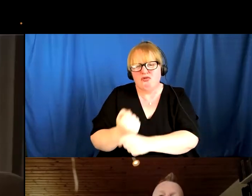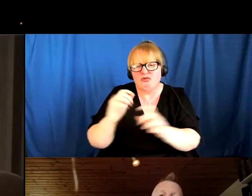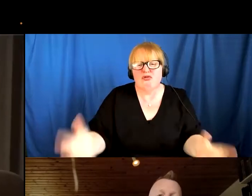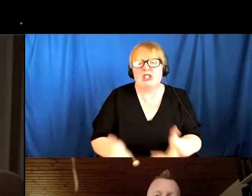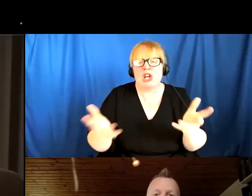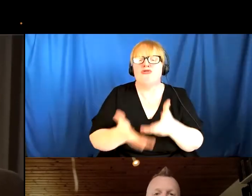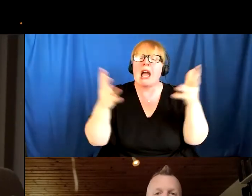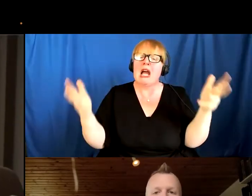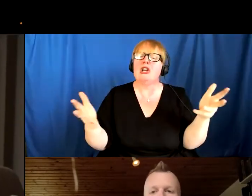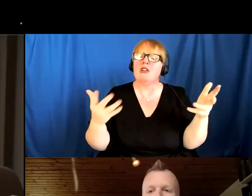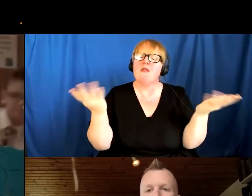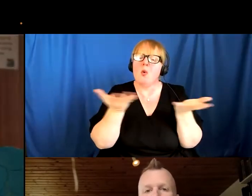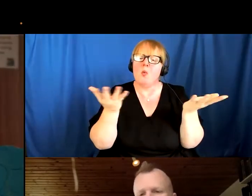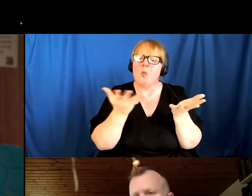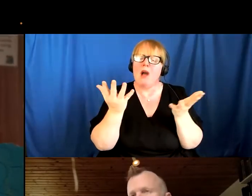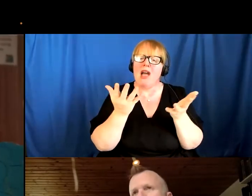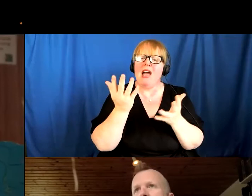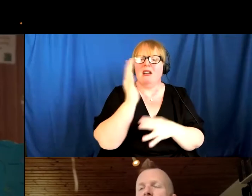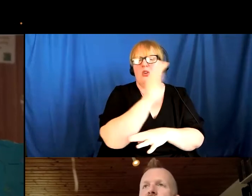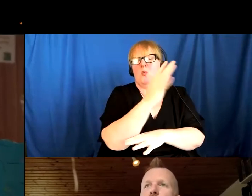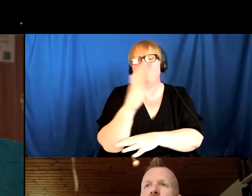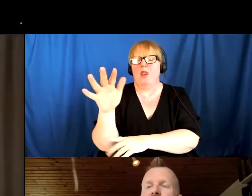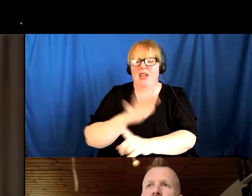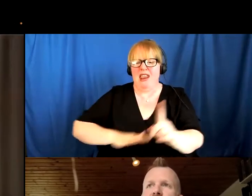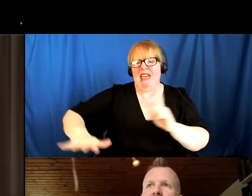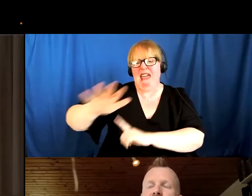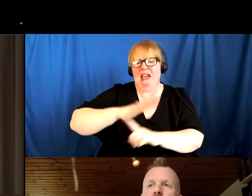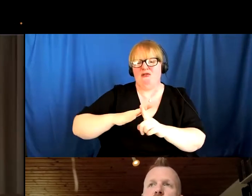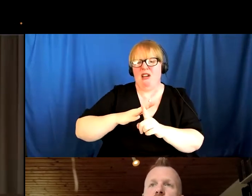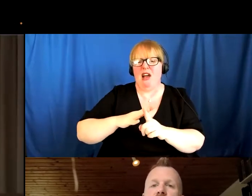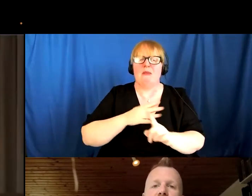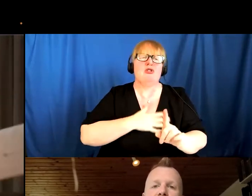And there's no sound on this video by the way, we read we generated this old woodland and